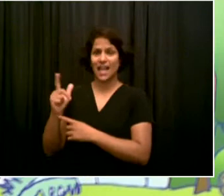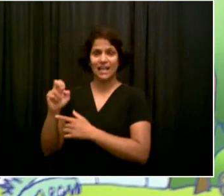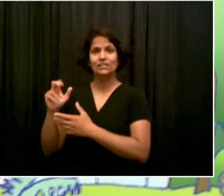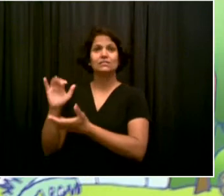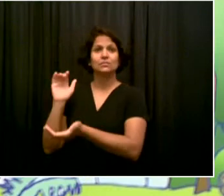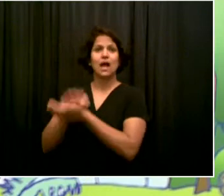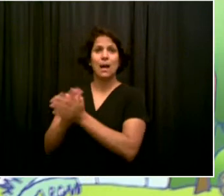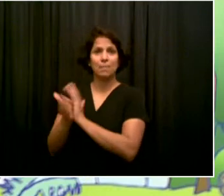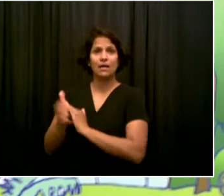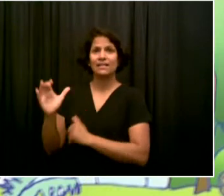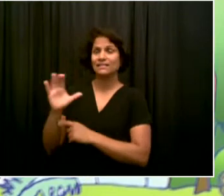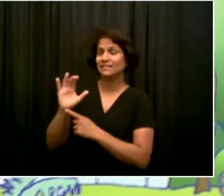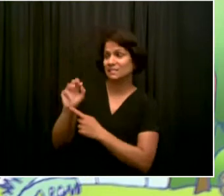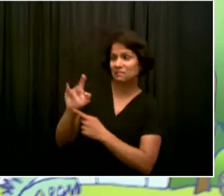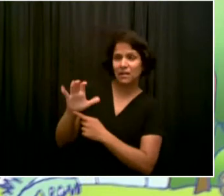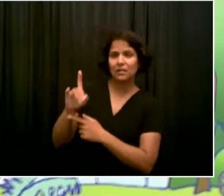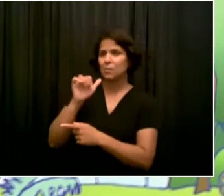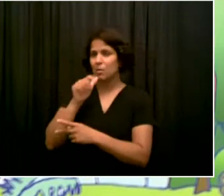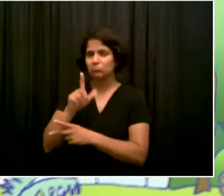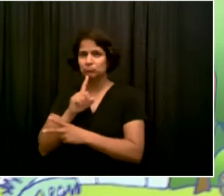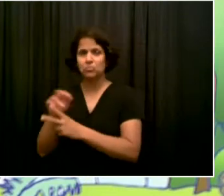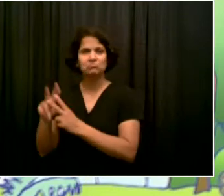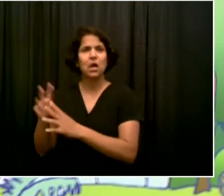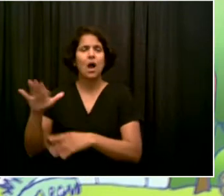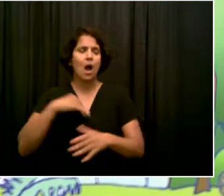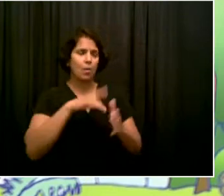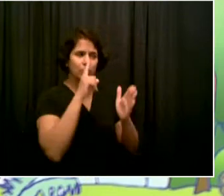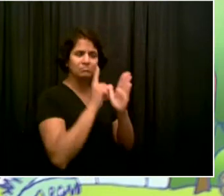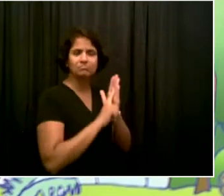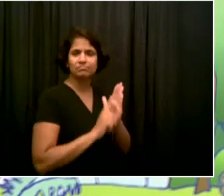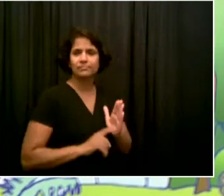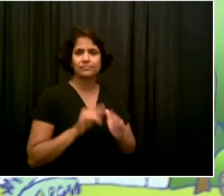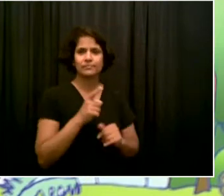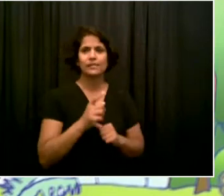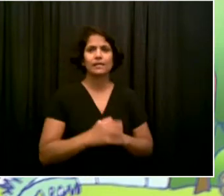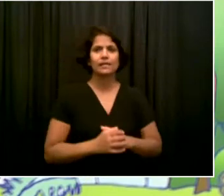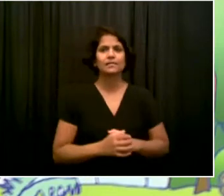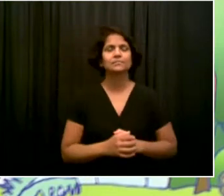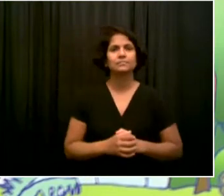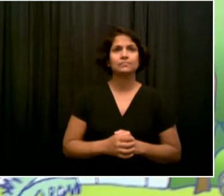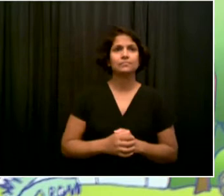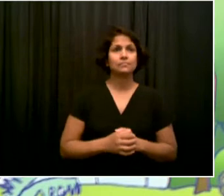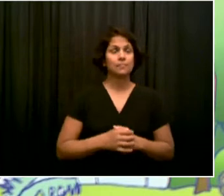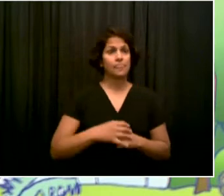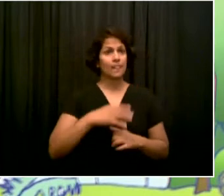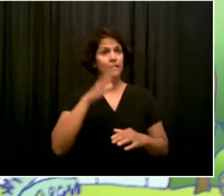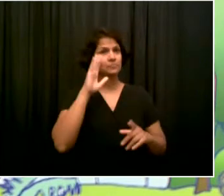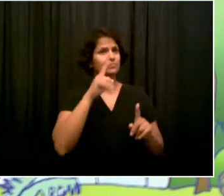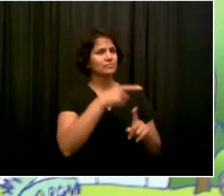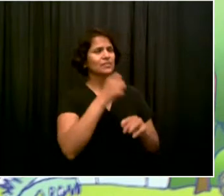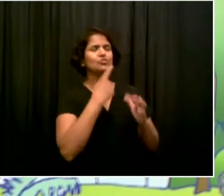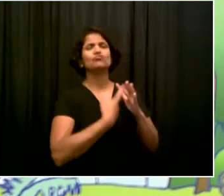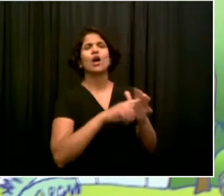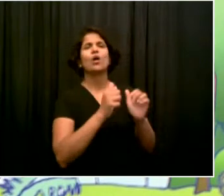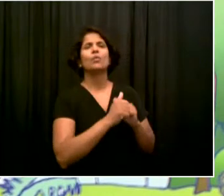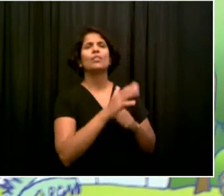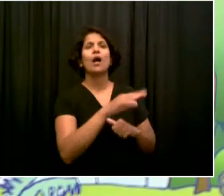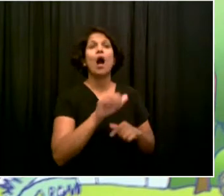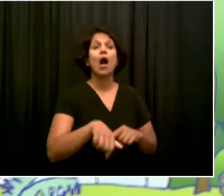IN THE SAND AND SAYING VERY CLEARLY. THIS IS JUST THE BEGINNING, A HARBINGER OF THINGS TO COME. I THINK MORE AND